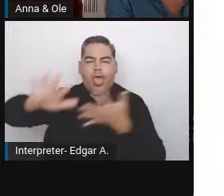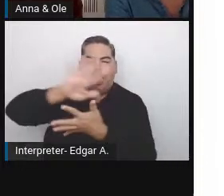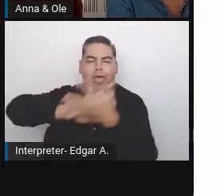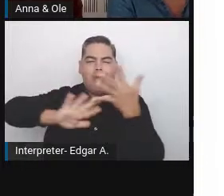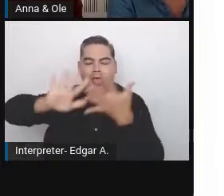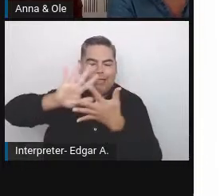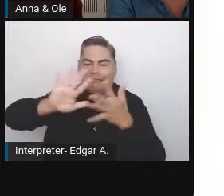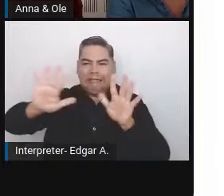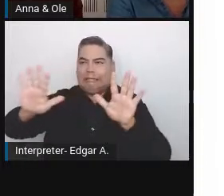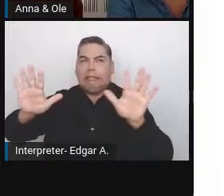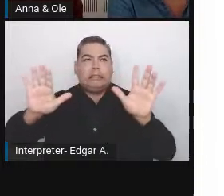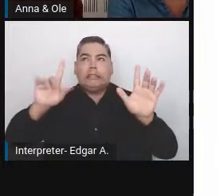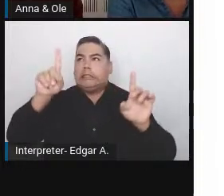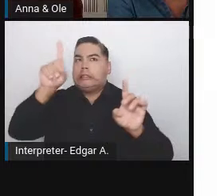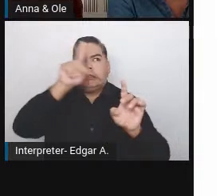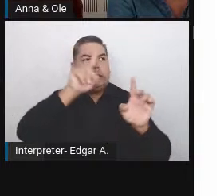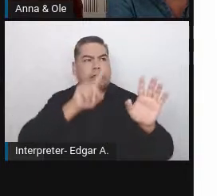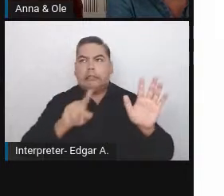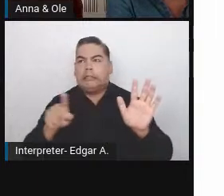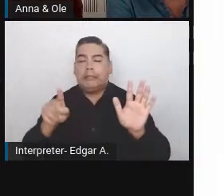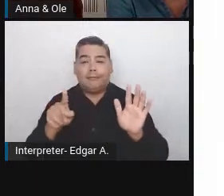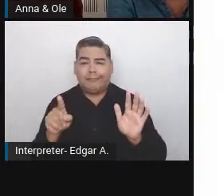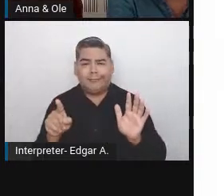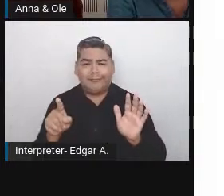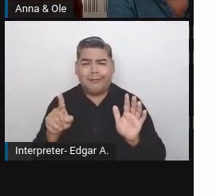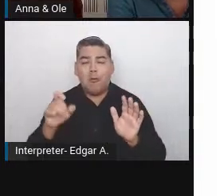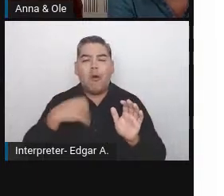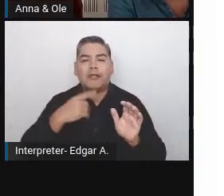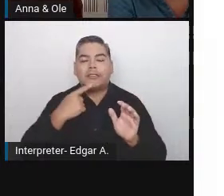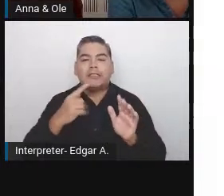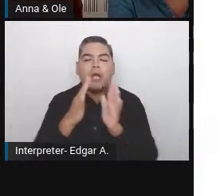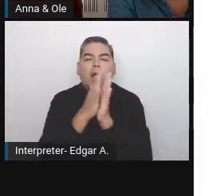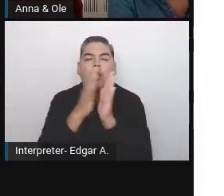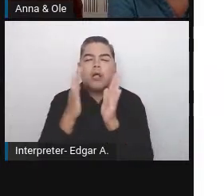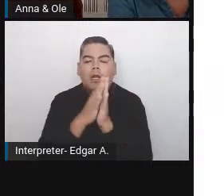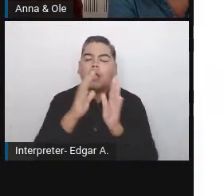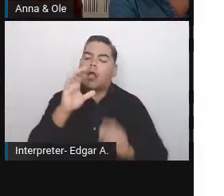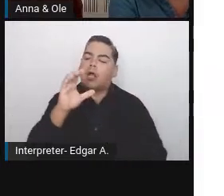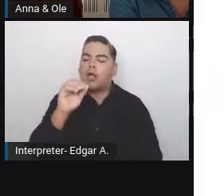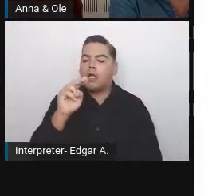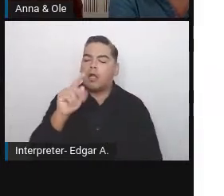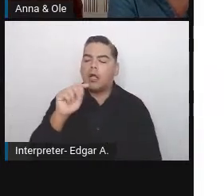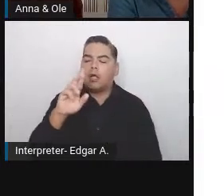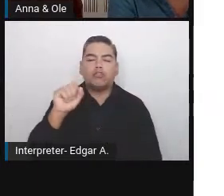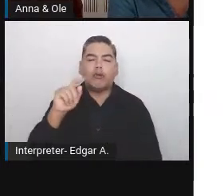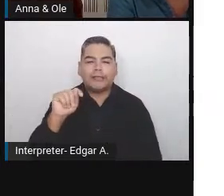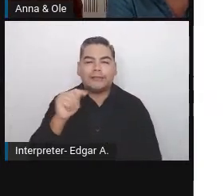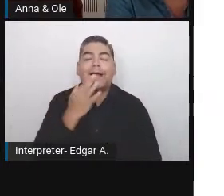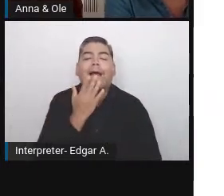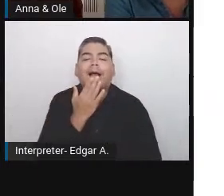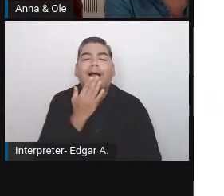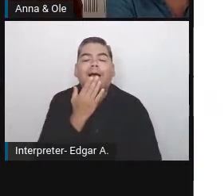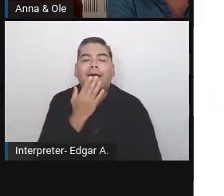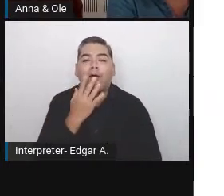very simple easy to overcome . You saw the old one it was very cluttered.